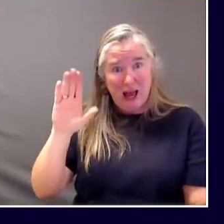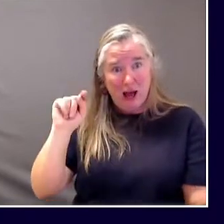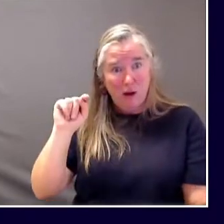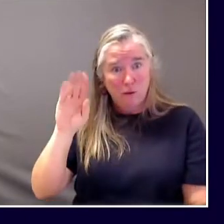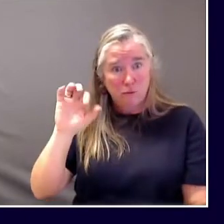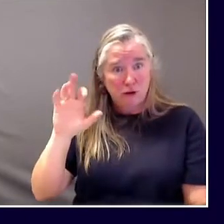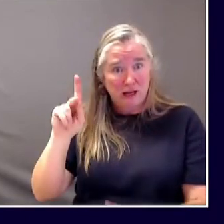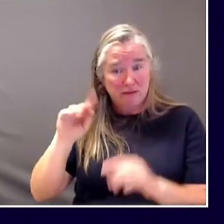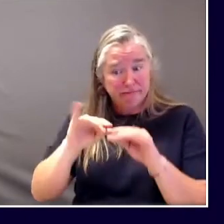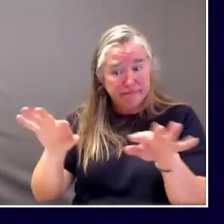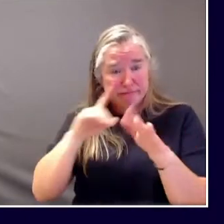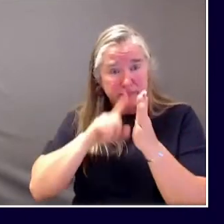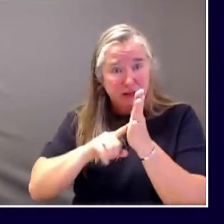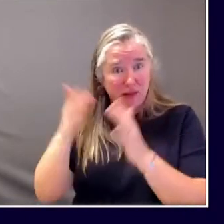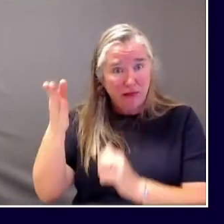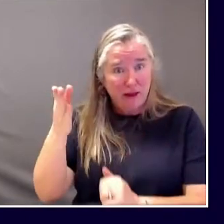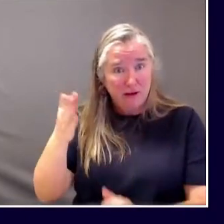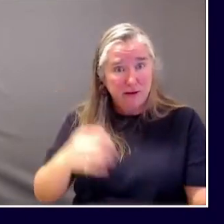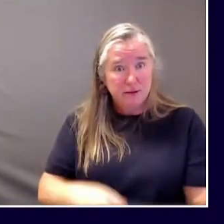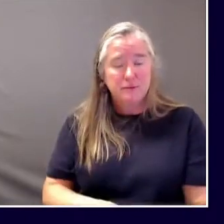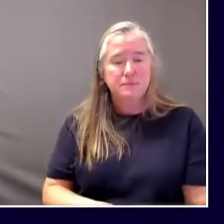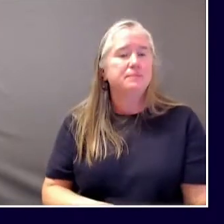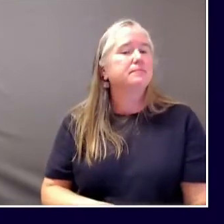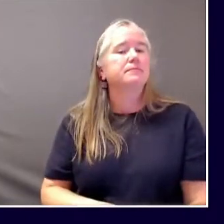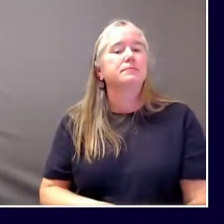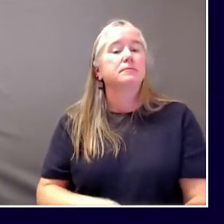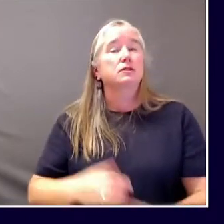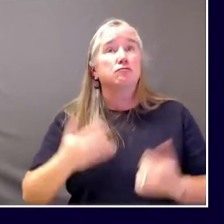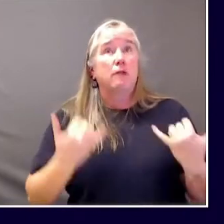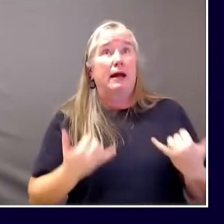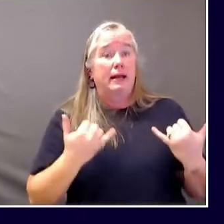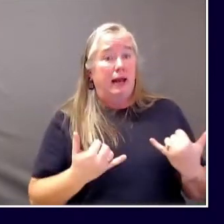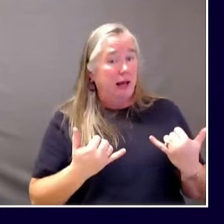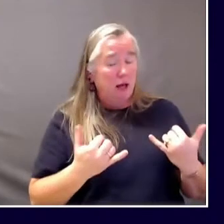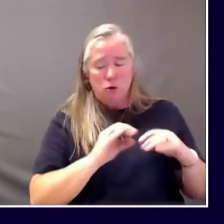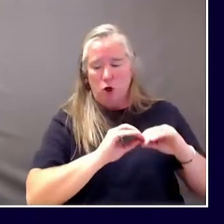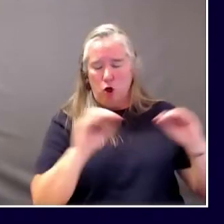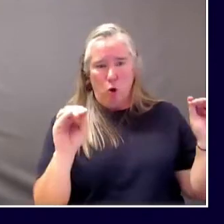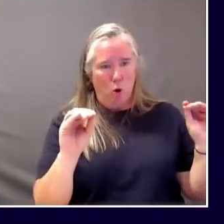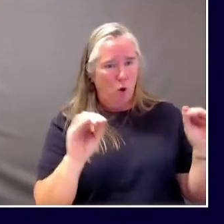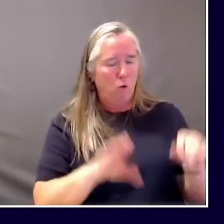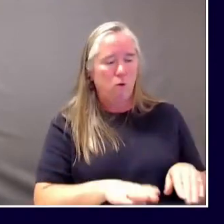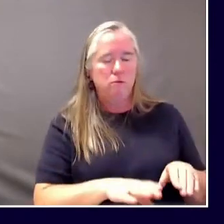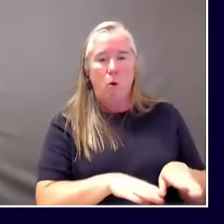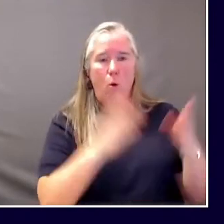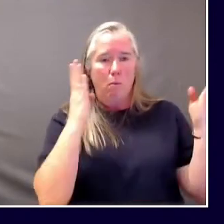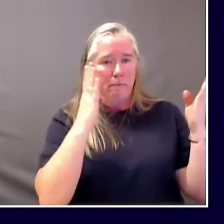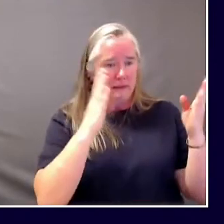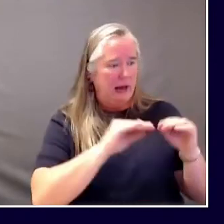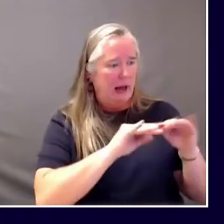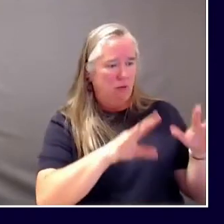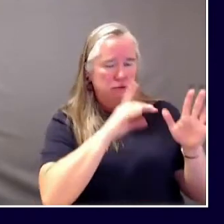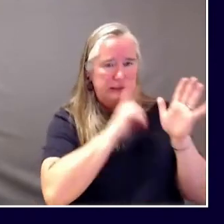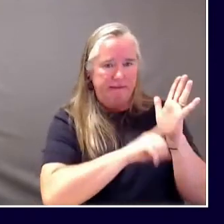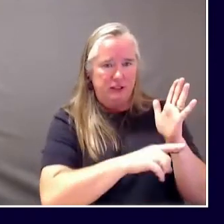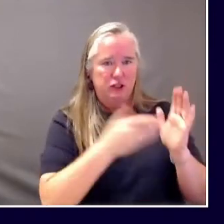now there is there is no open